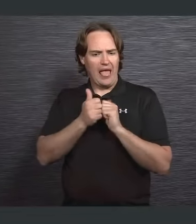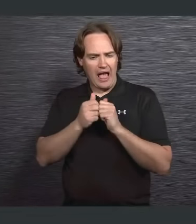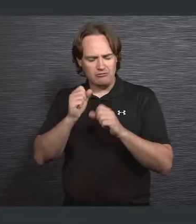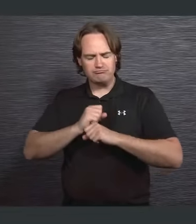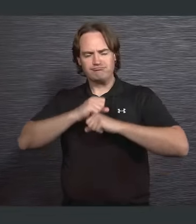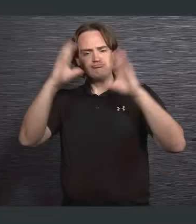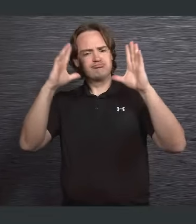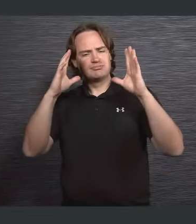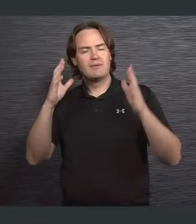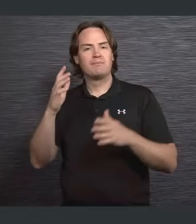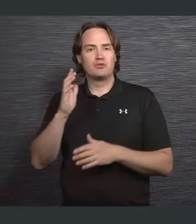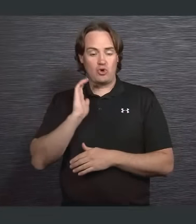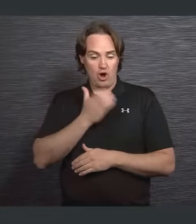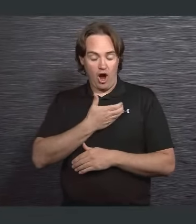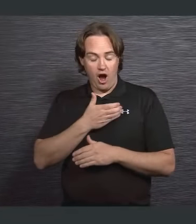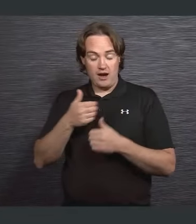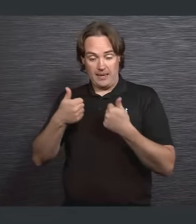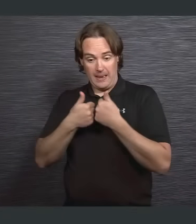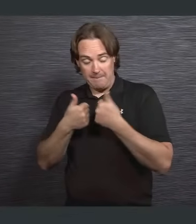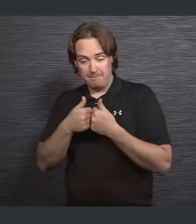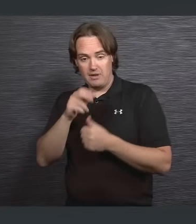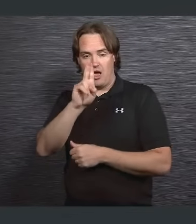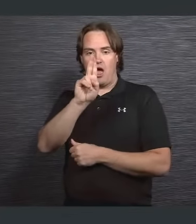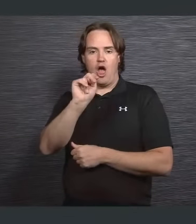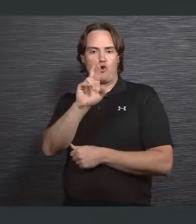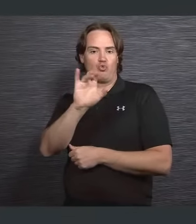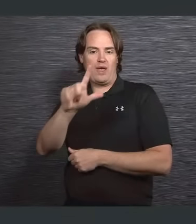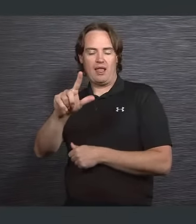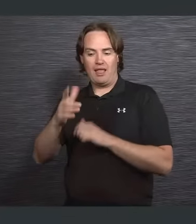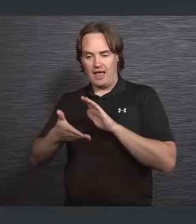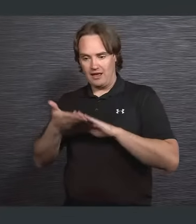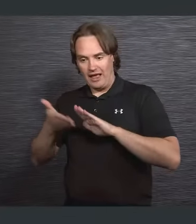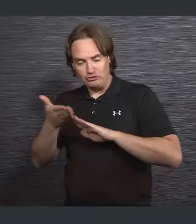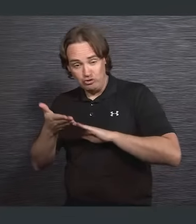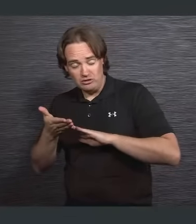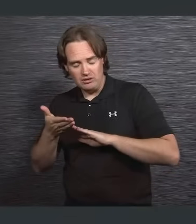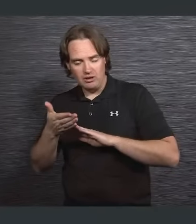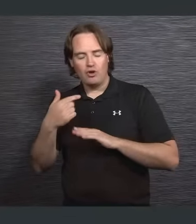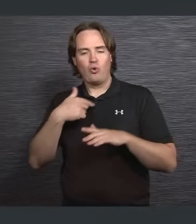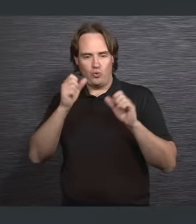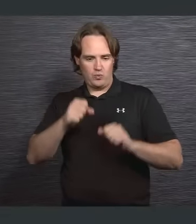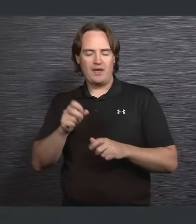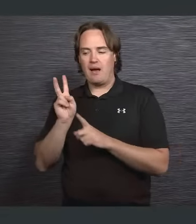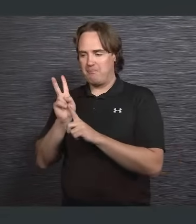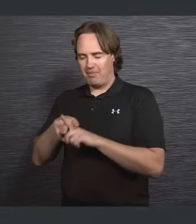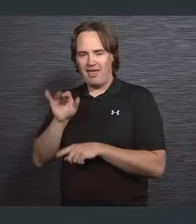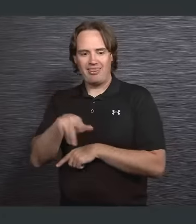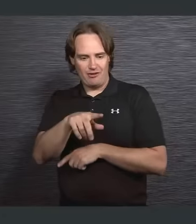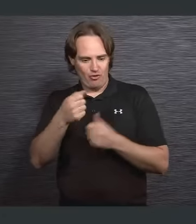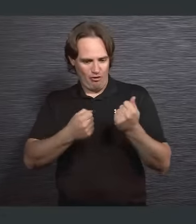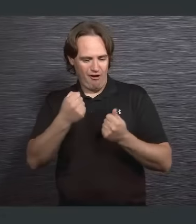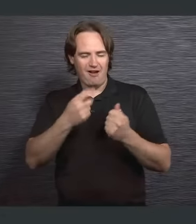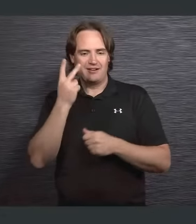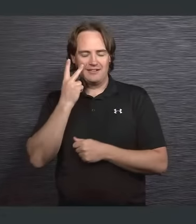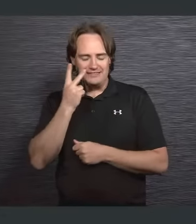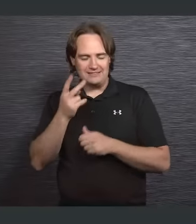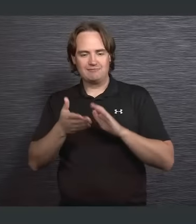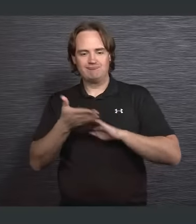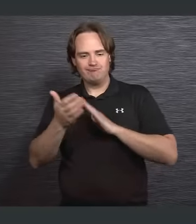The very stuff our game engine was made to do. As mobility is changing, so are the expectations around user experience.